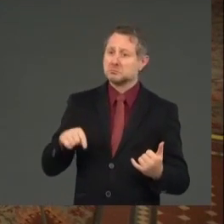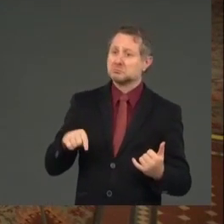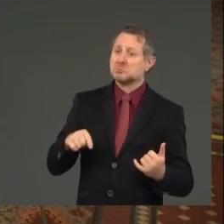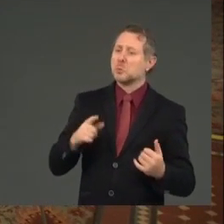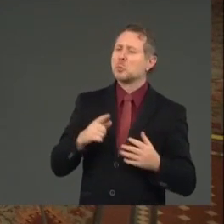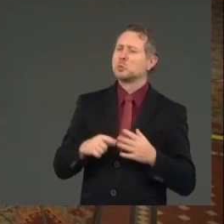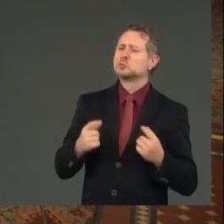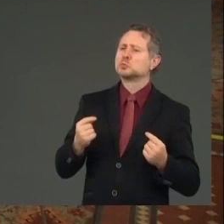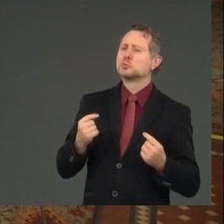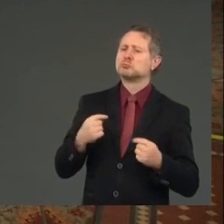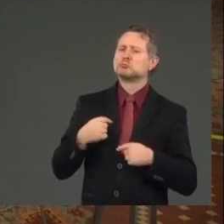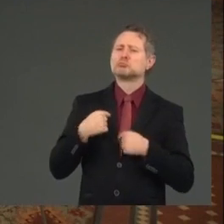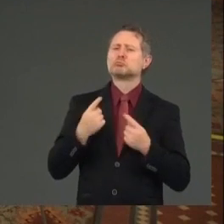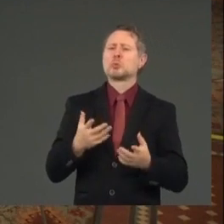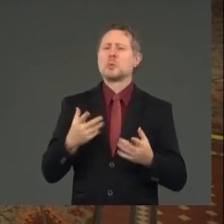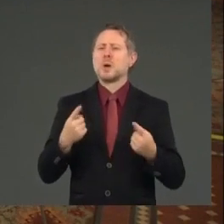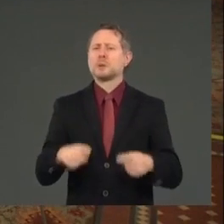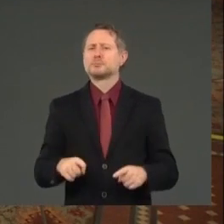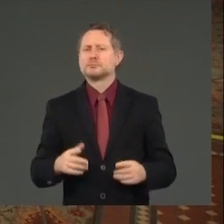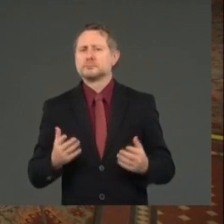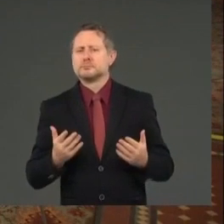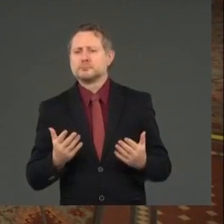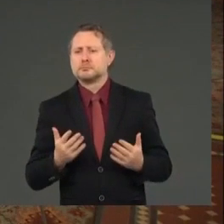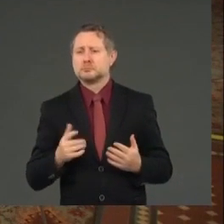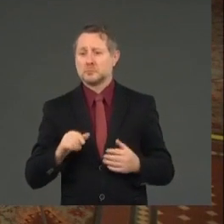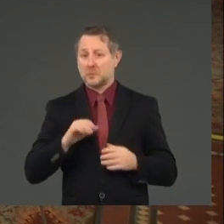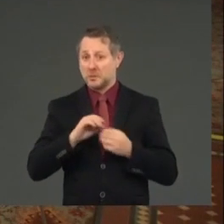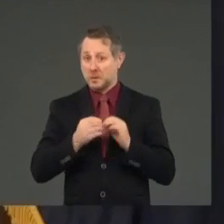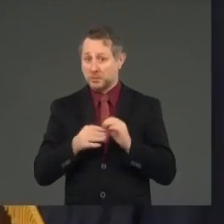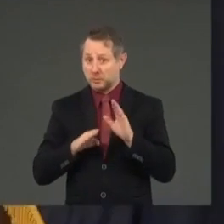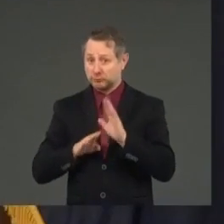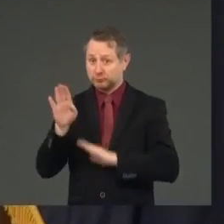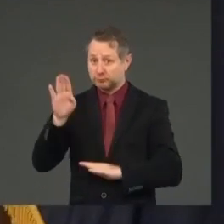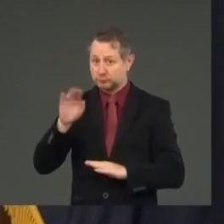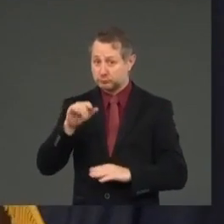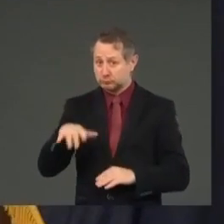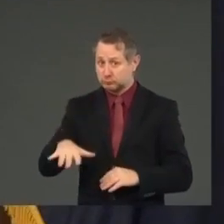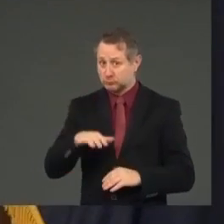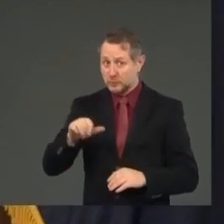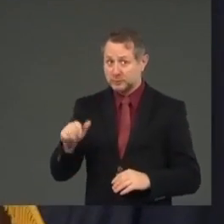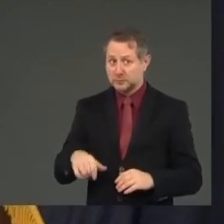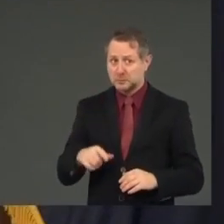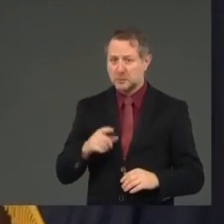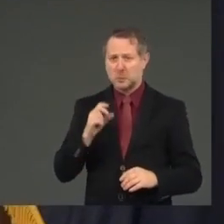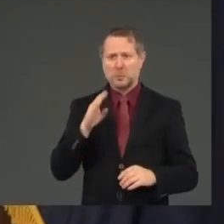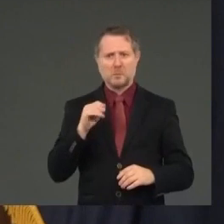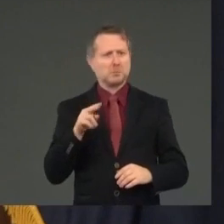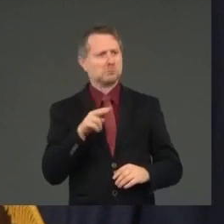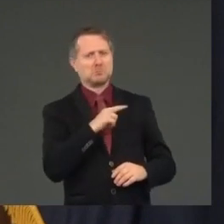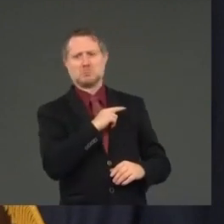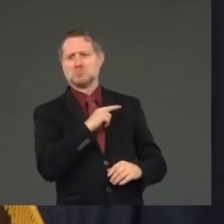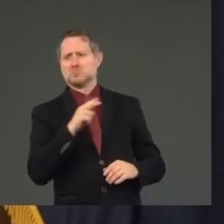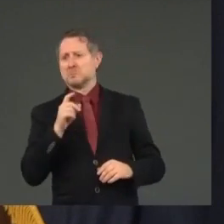REOPENING STARTING ON FRIDAY, THE CAPITAL REGION OPENS TODAY. WHAT HAS BEEN THE EFFECT OF THAT